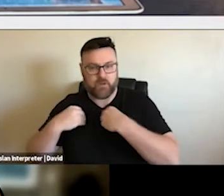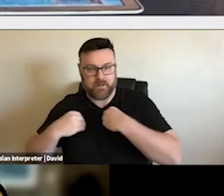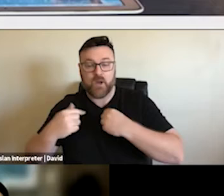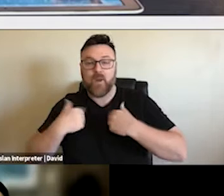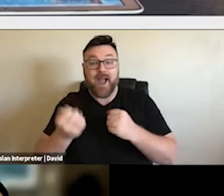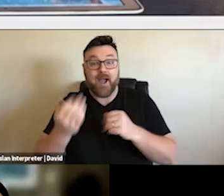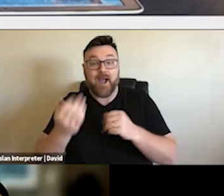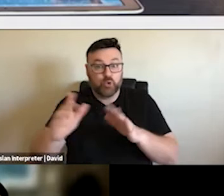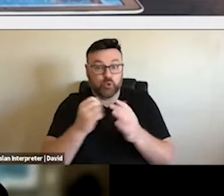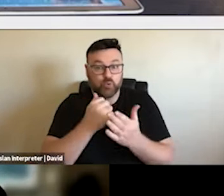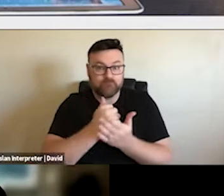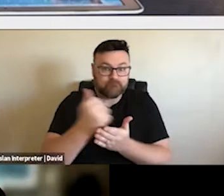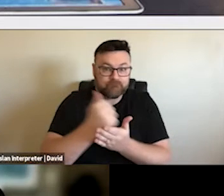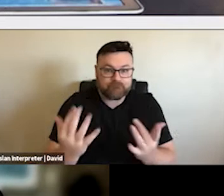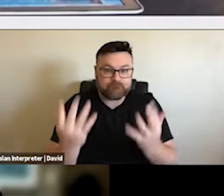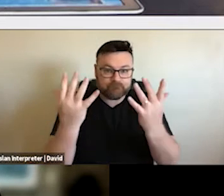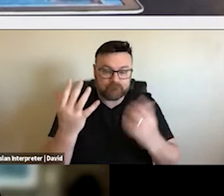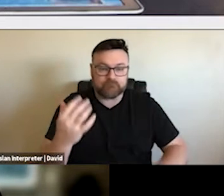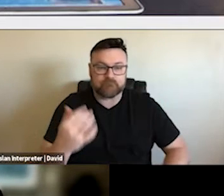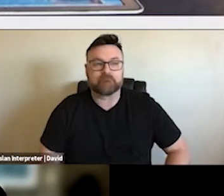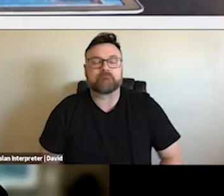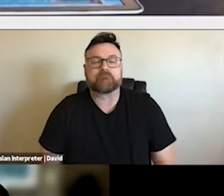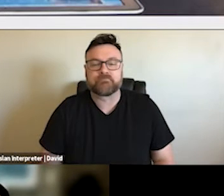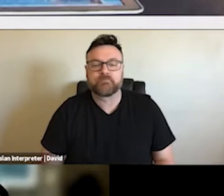off the press on Friday.